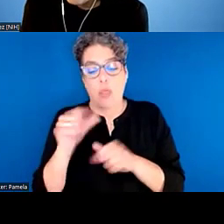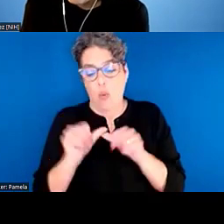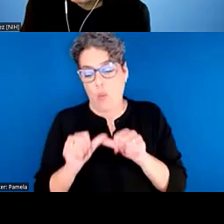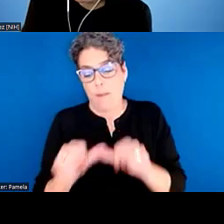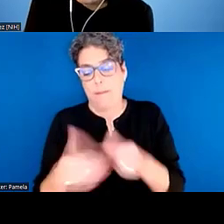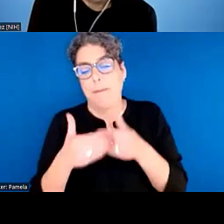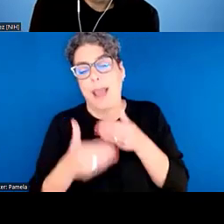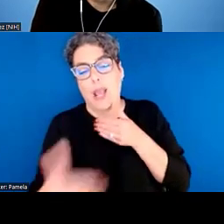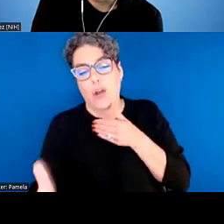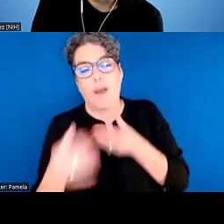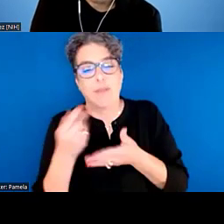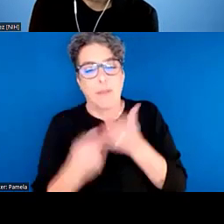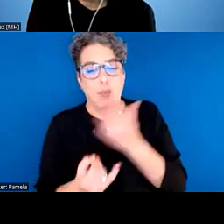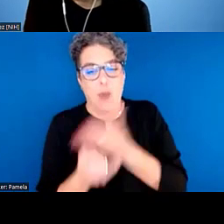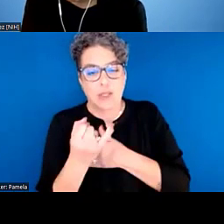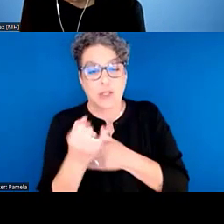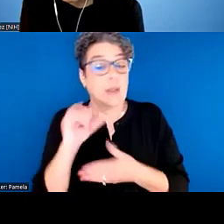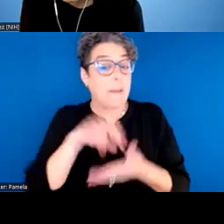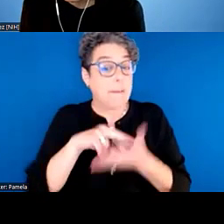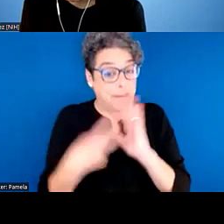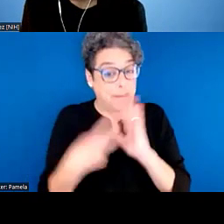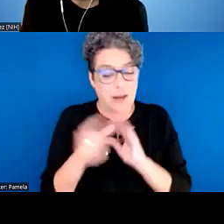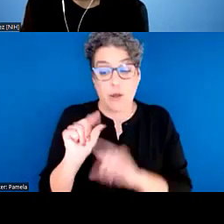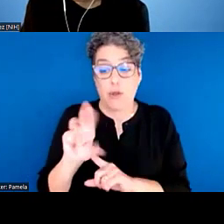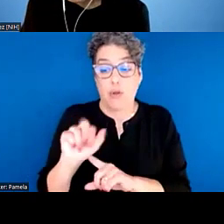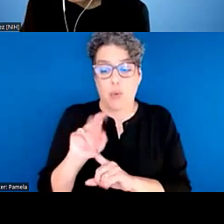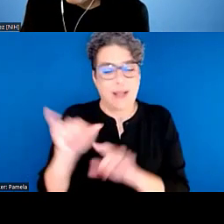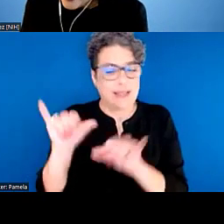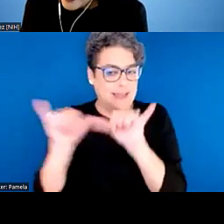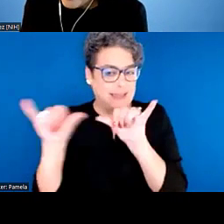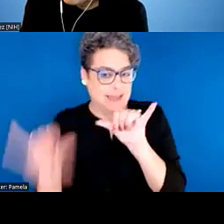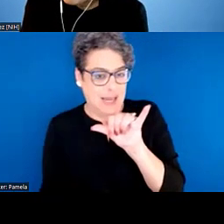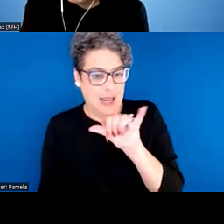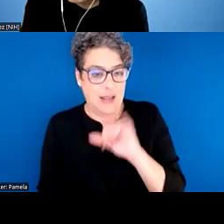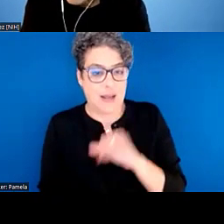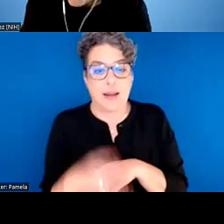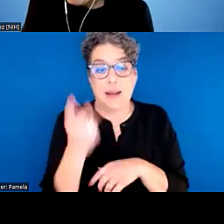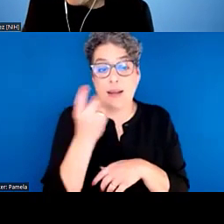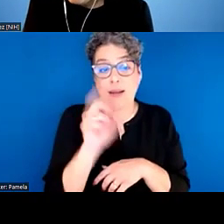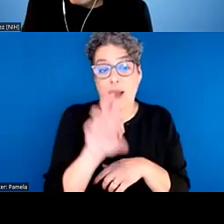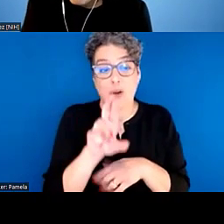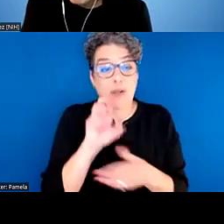So this way the grant is going to stay at the university, and Dr. Smith's trainees are going to continue to be supported.